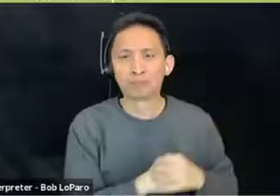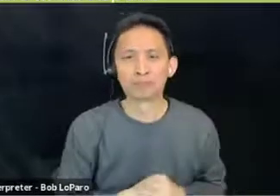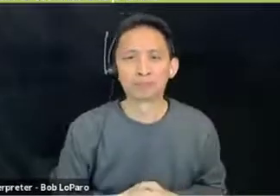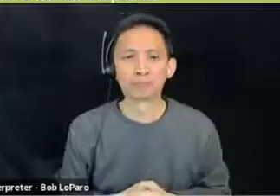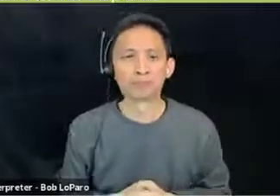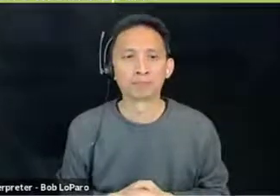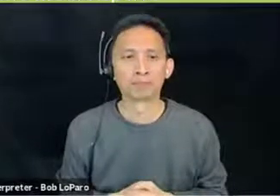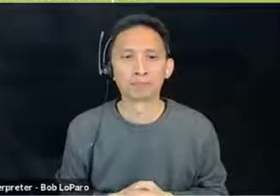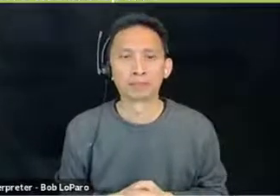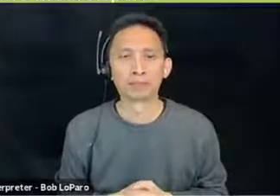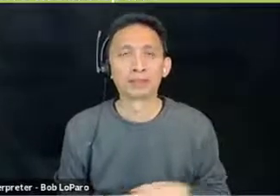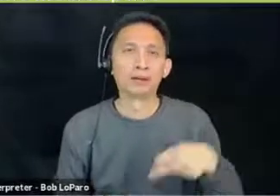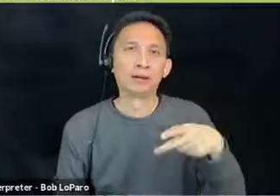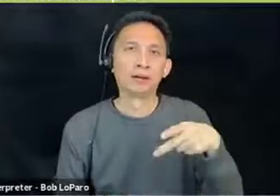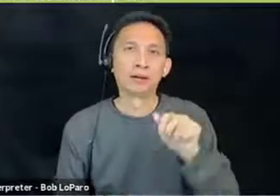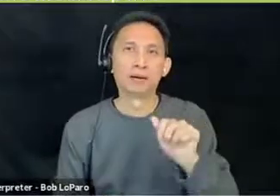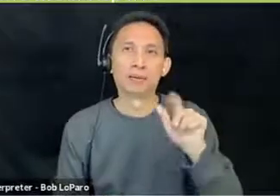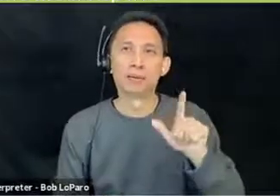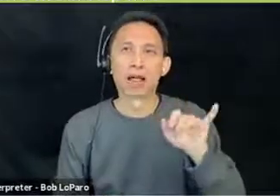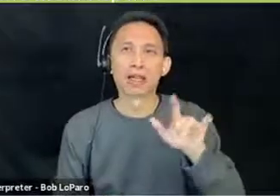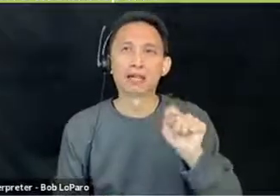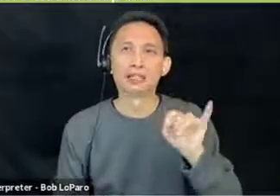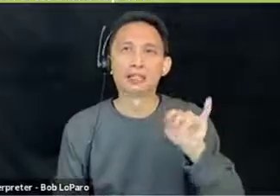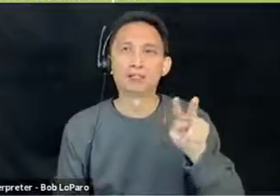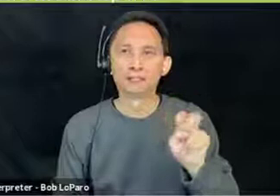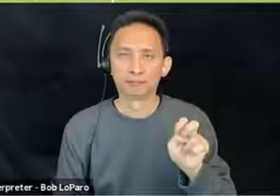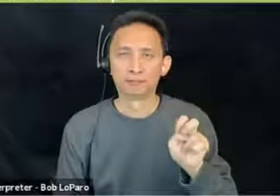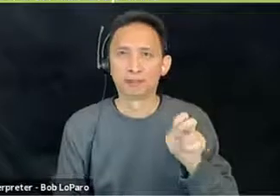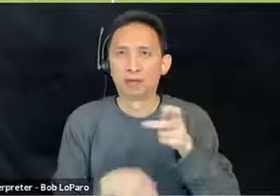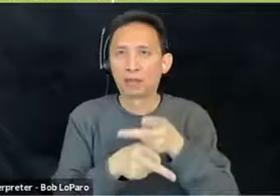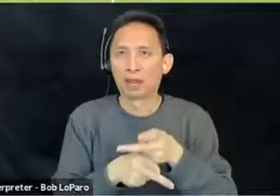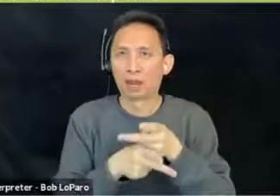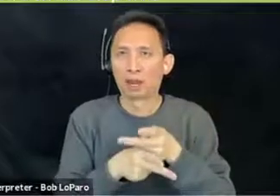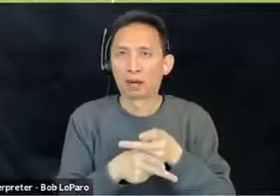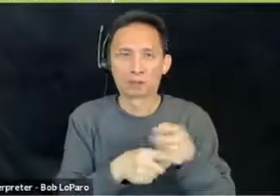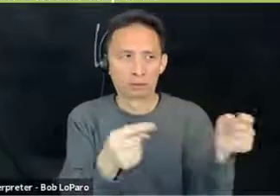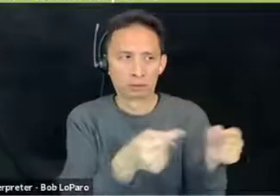for the expansion of palliative care for all patients.